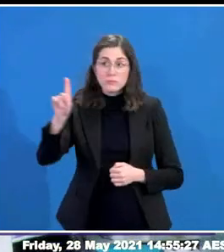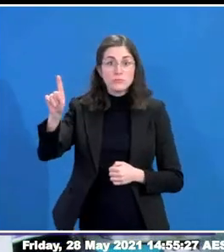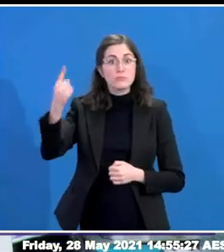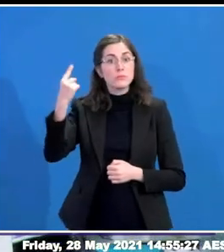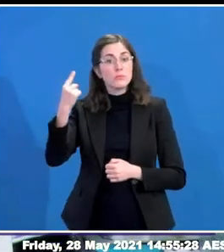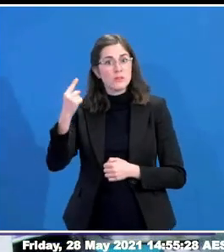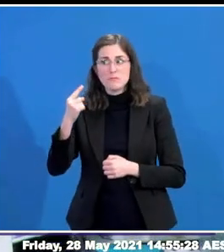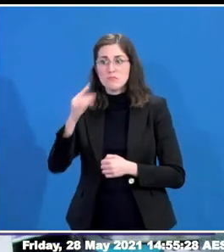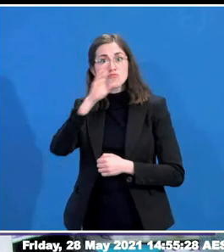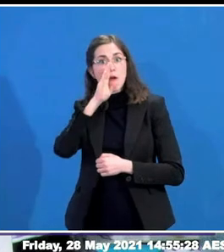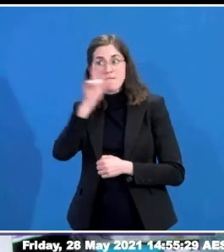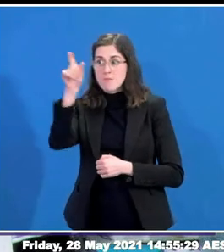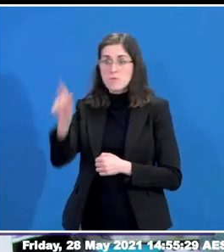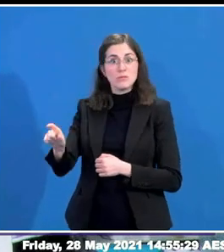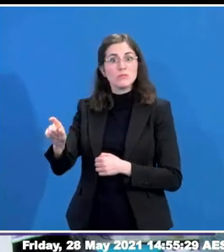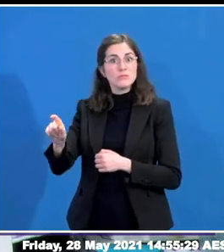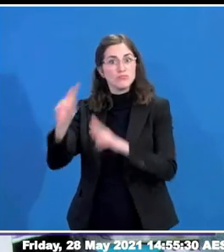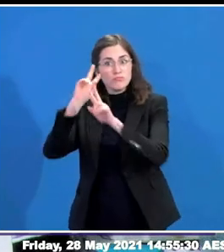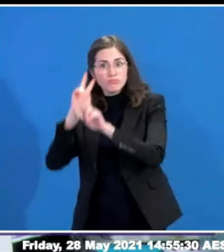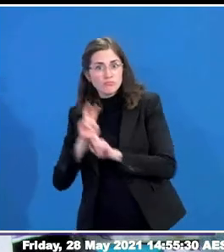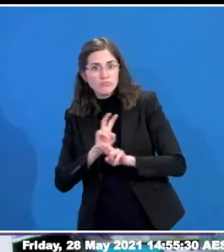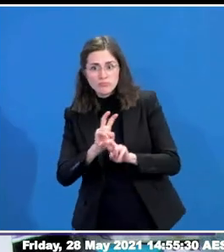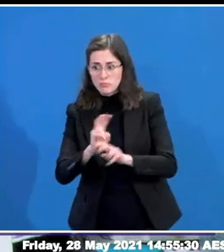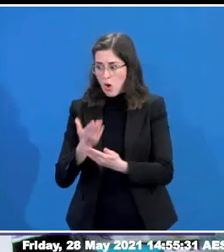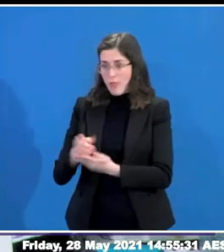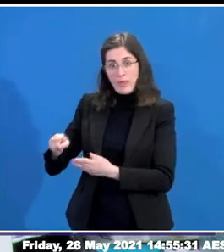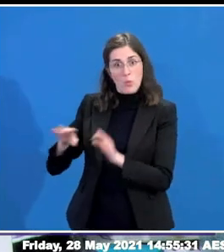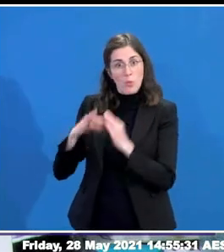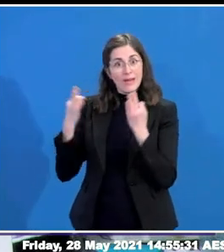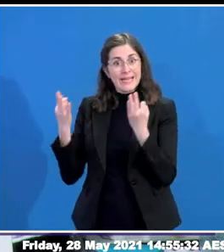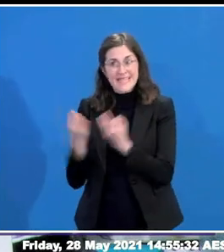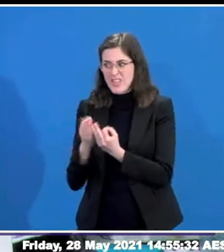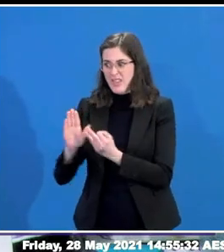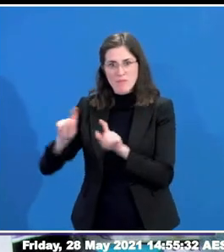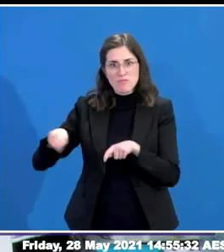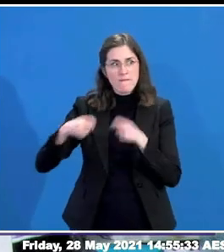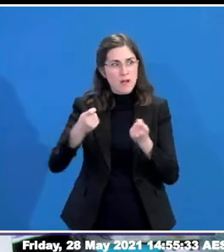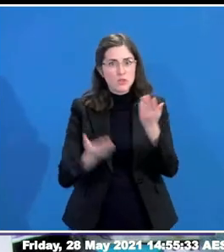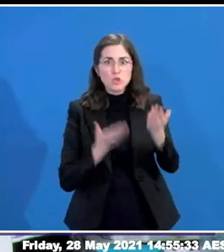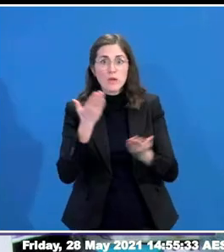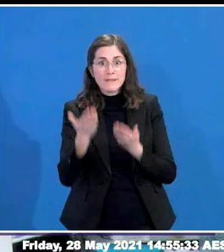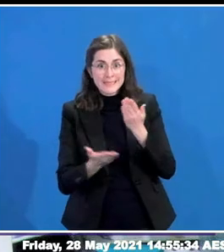investigate the conduct of a service provider, where the outcome is a report